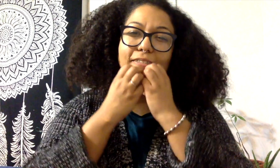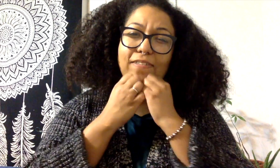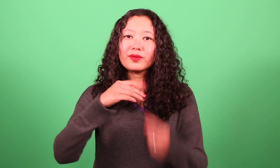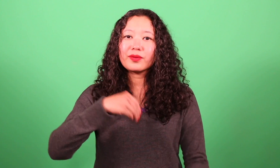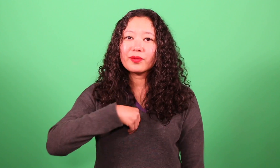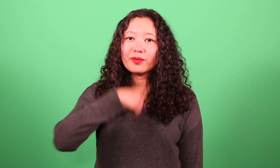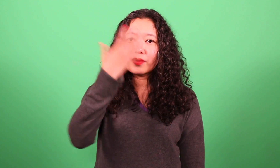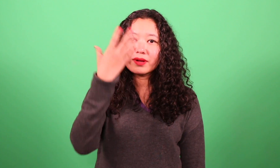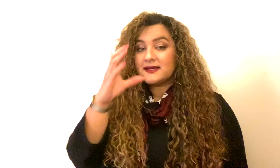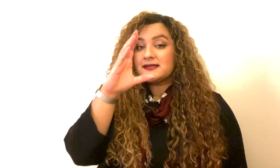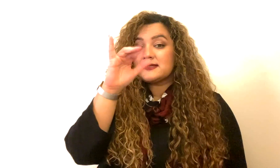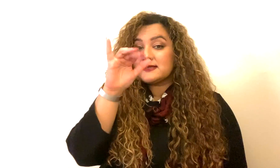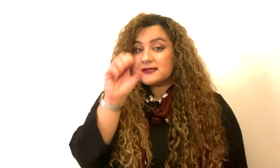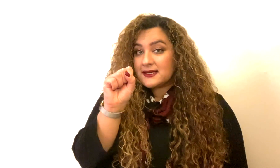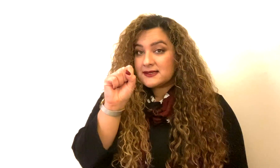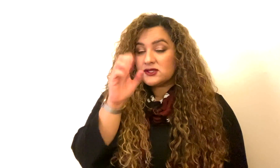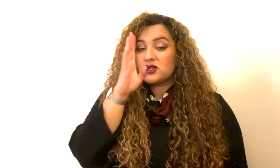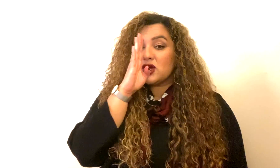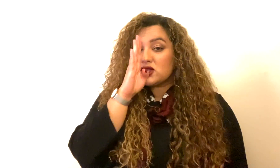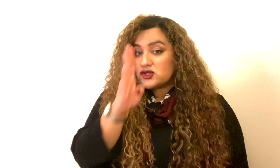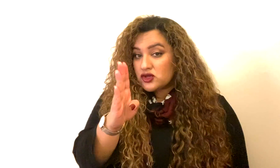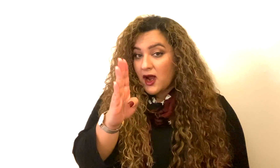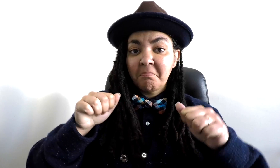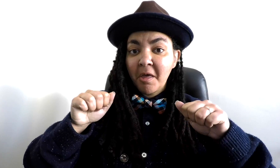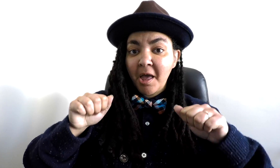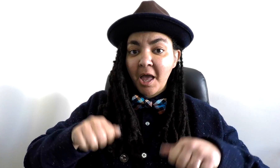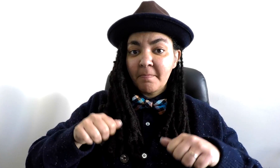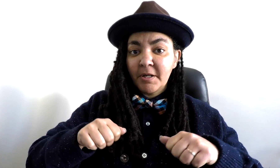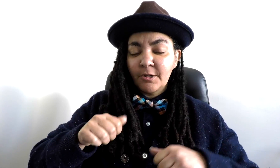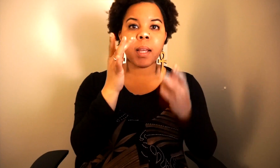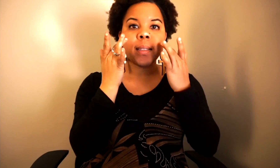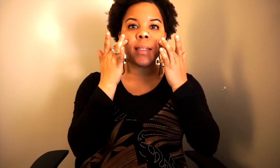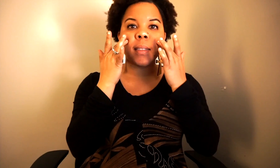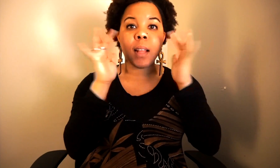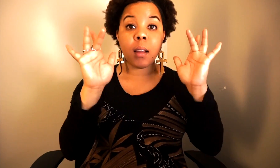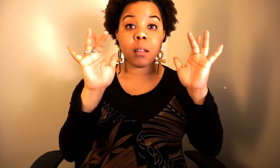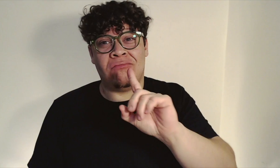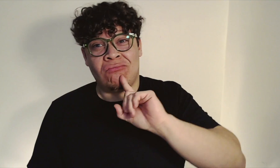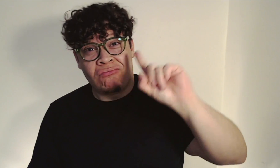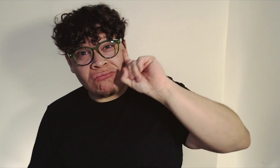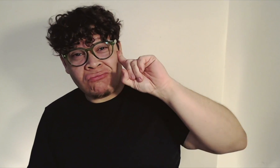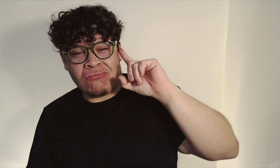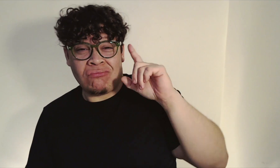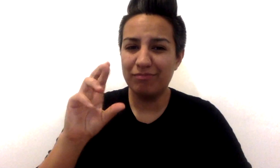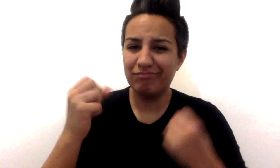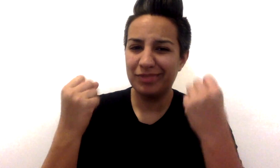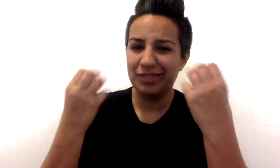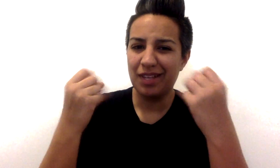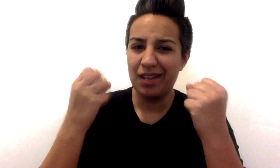Dear white, cis, straight, abled, sighted, Deaf or signing people,